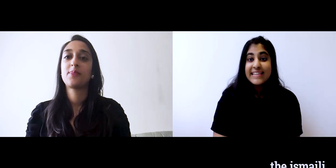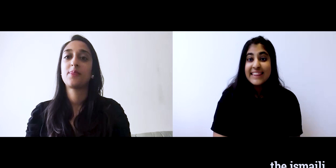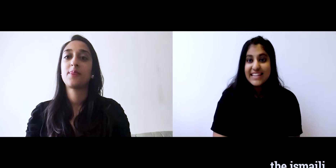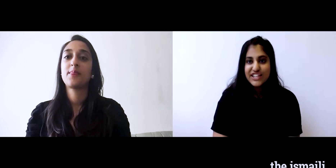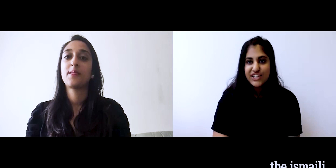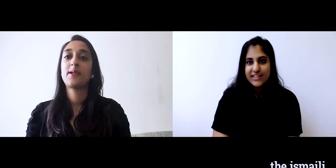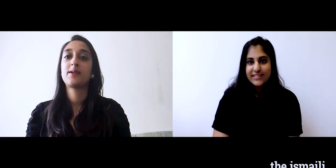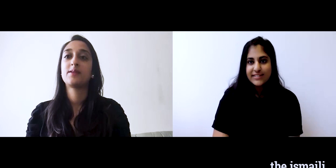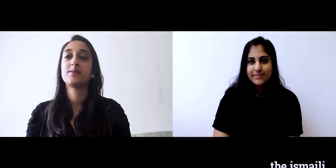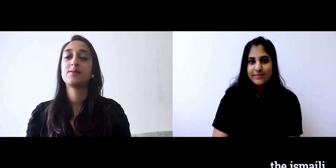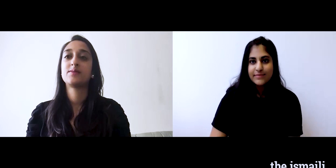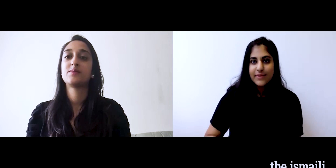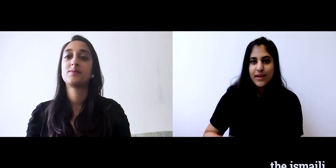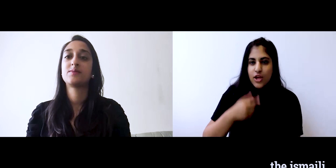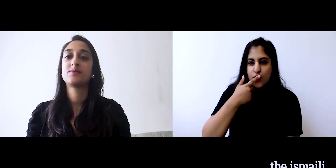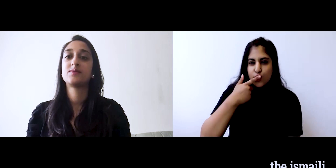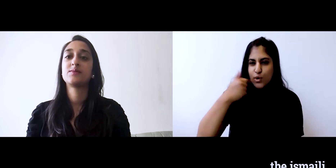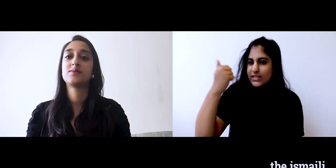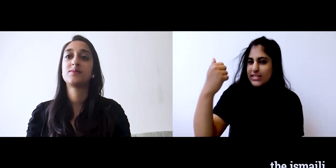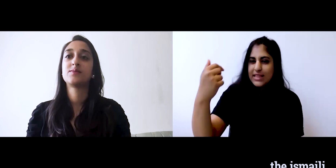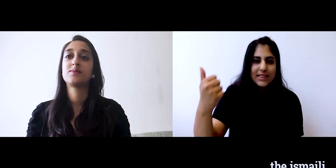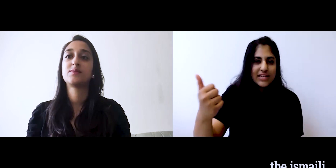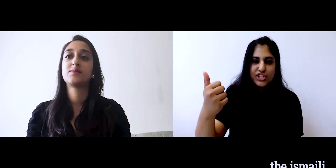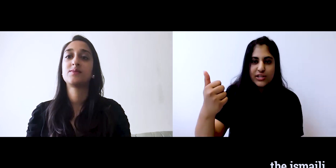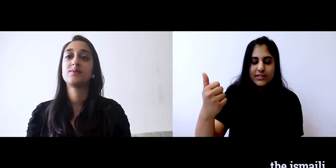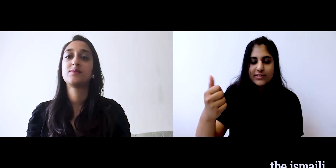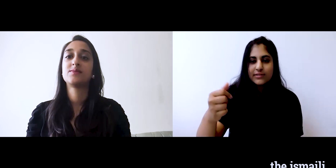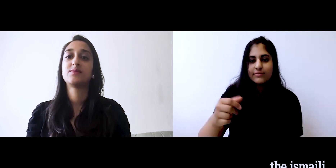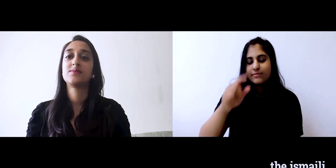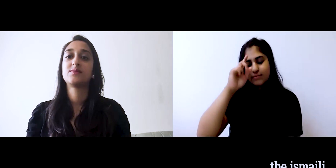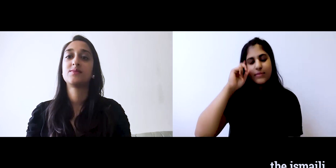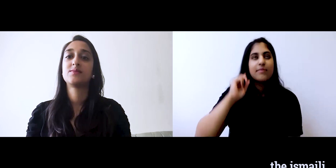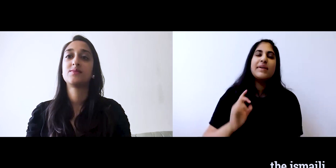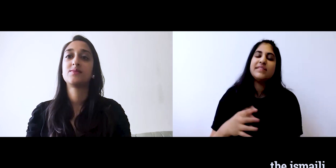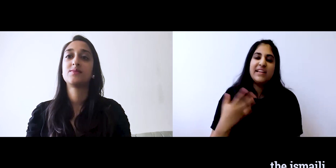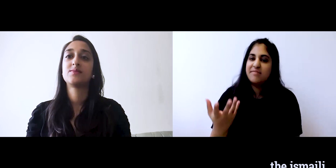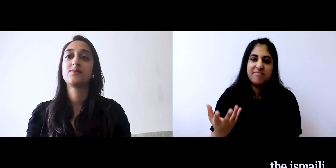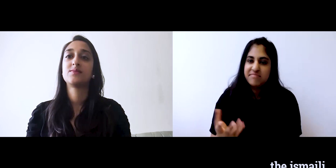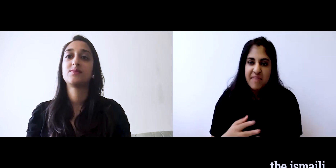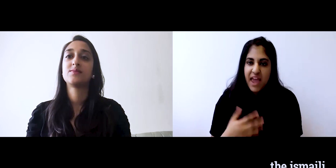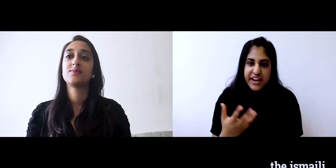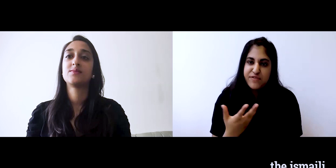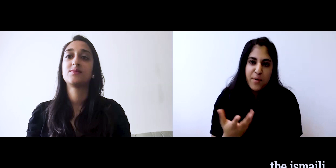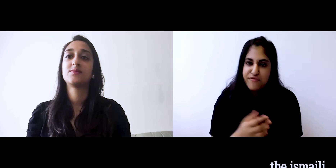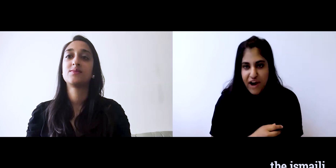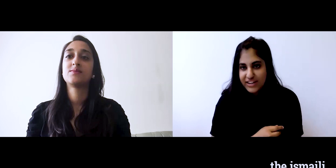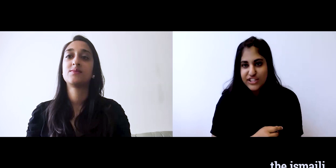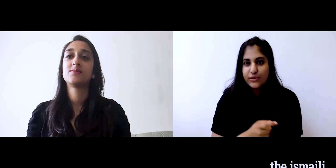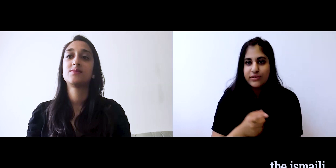Delicious, delicious Basically, any form of gratitude